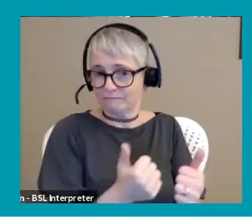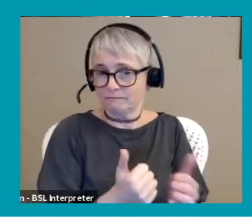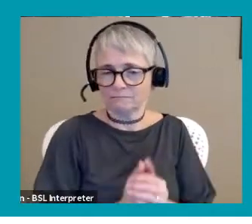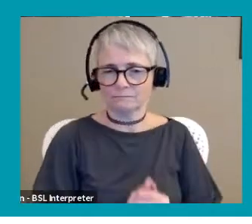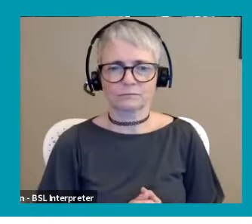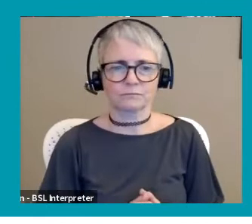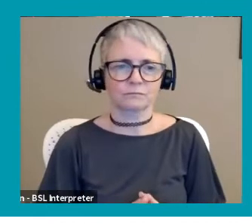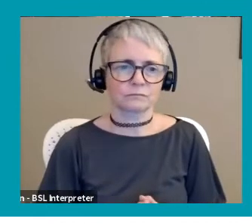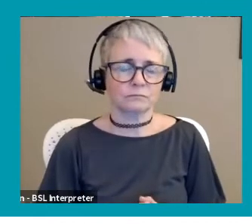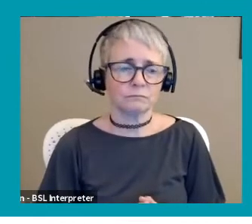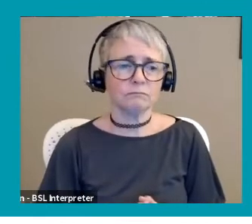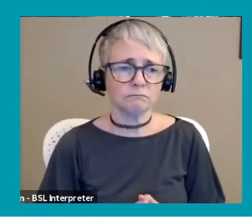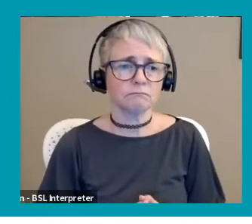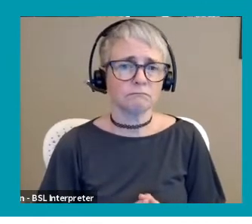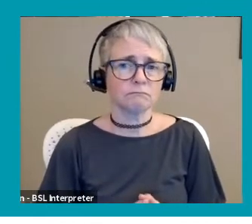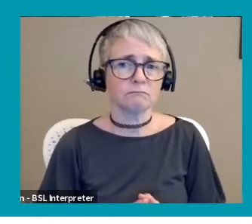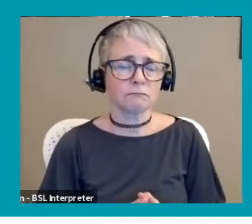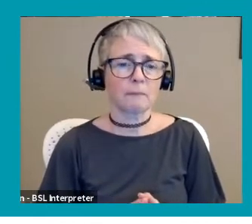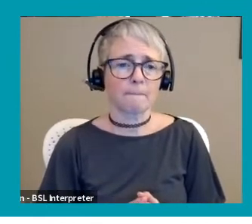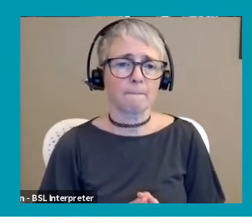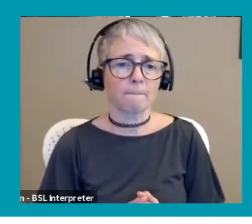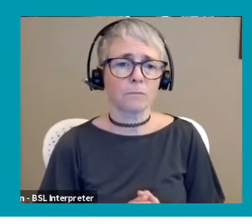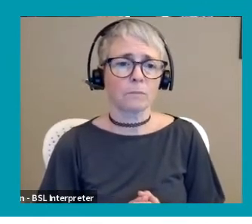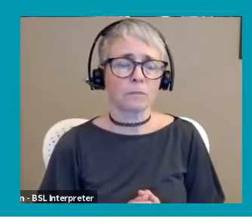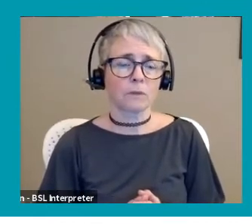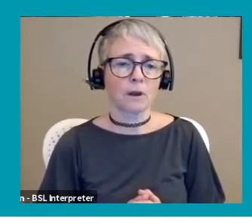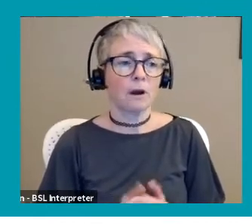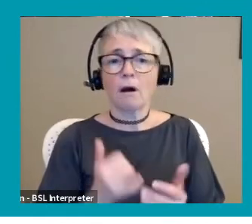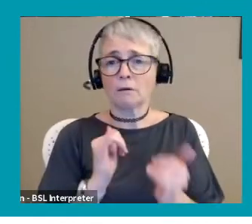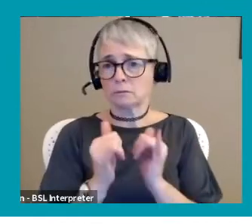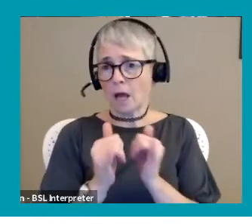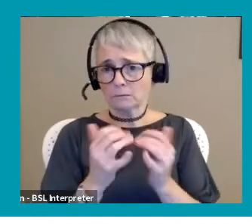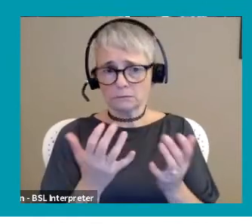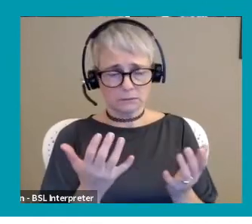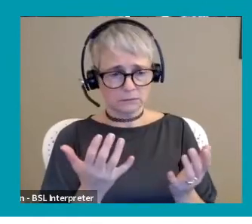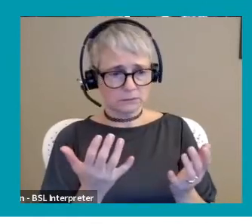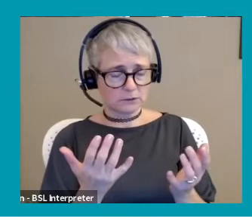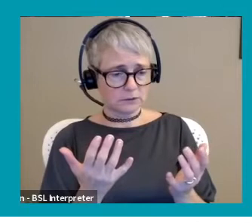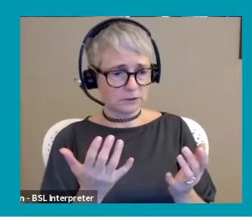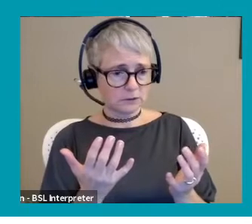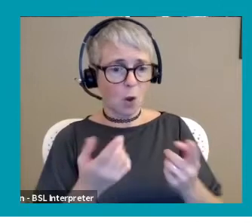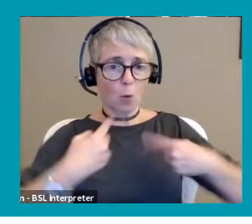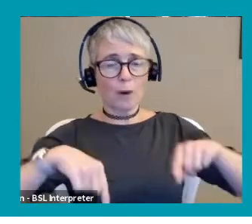And a lot of the time the assumptions we make don't incorporate all of the